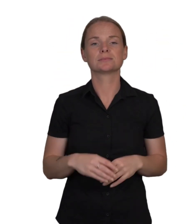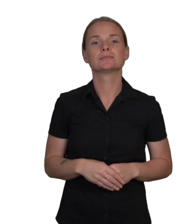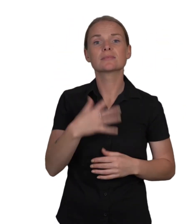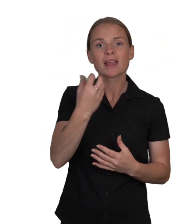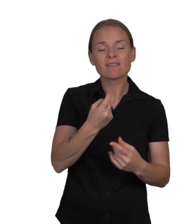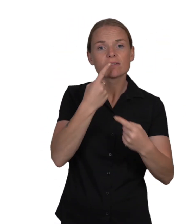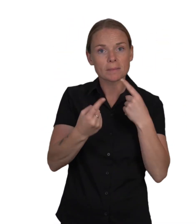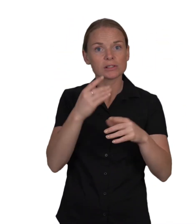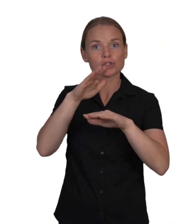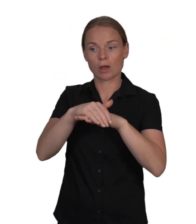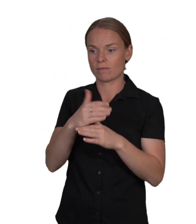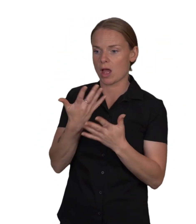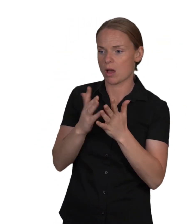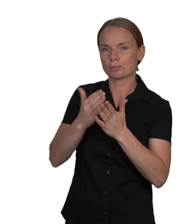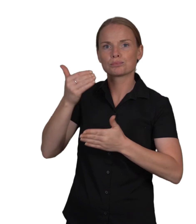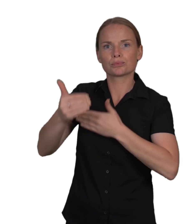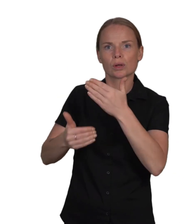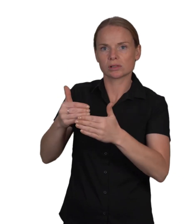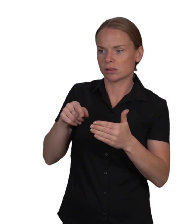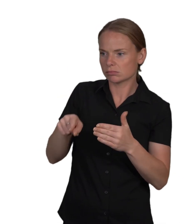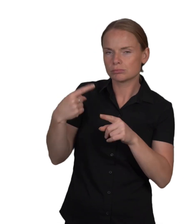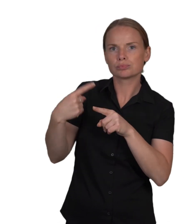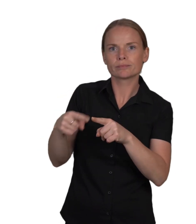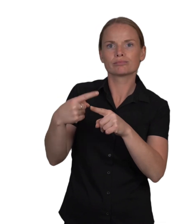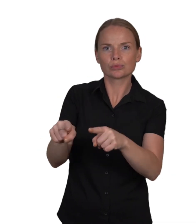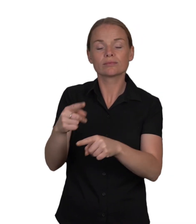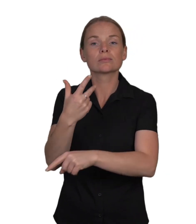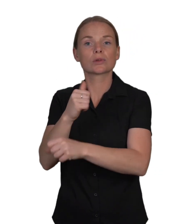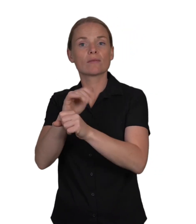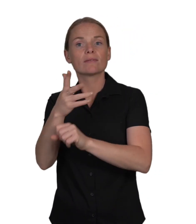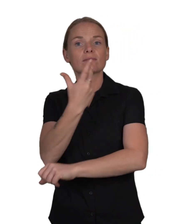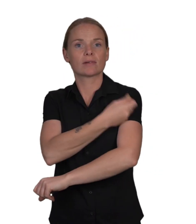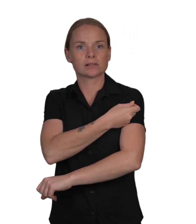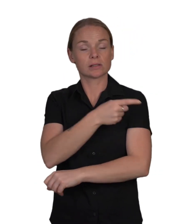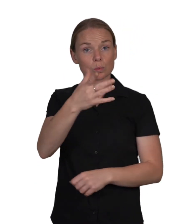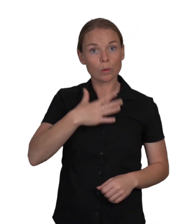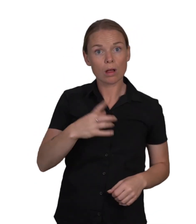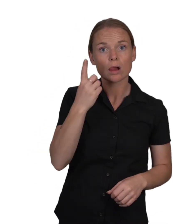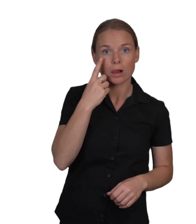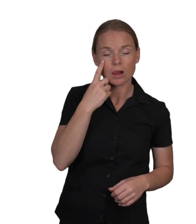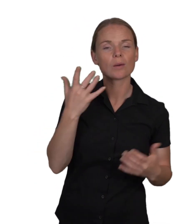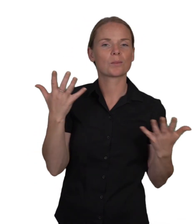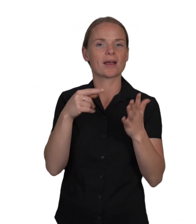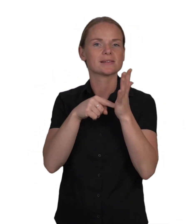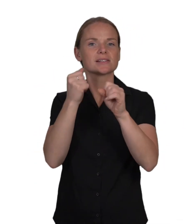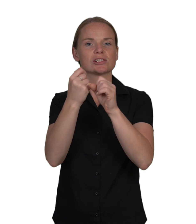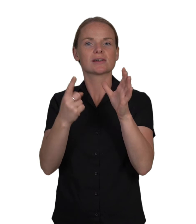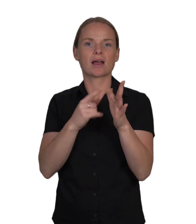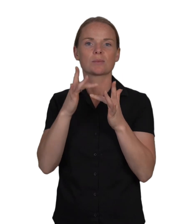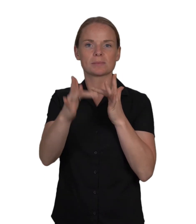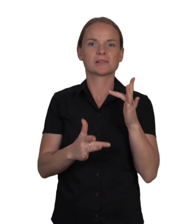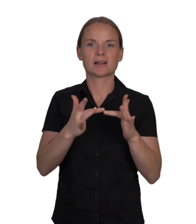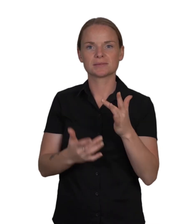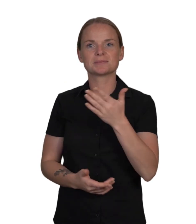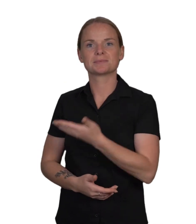A description of the process for approval of COVID-19 vaccines is available at